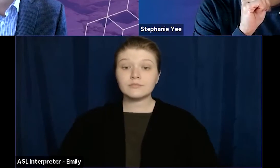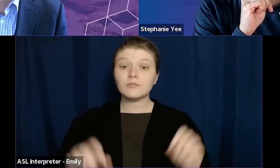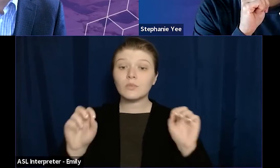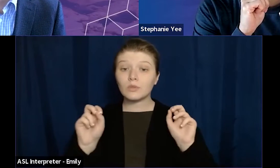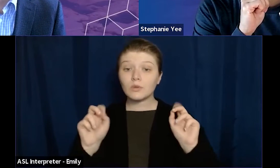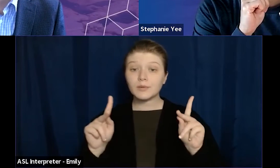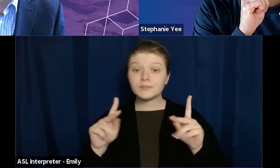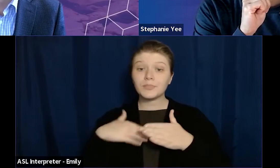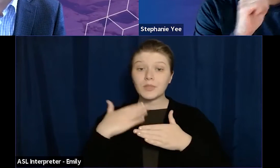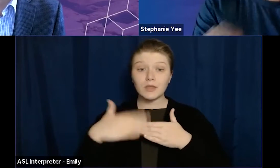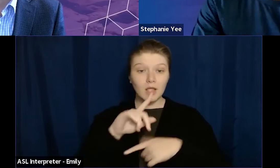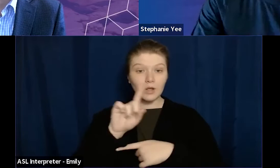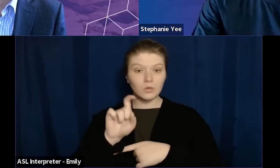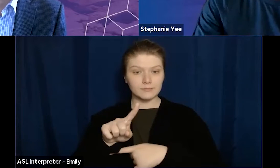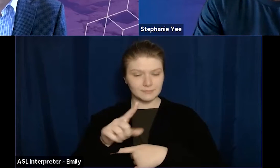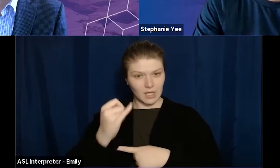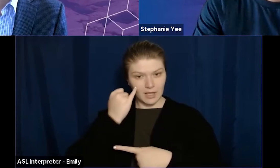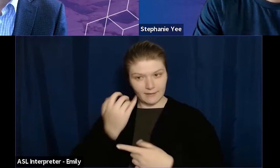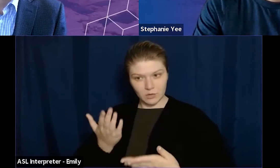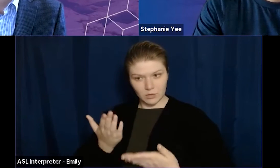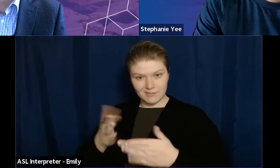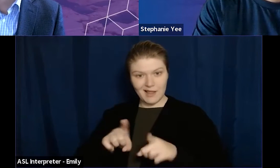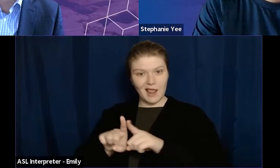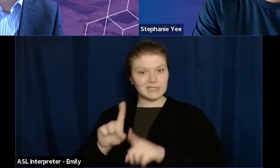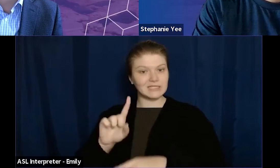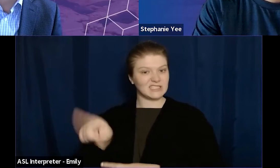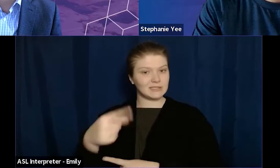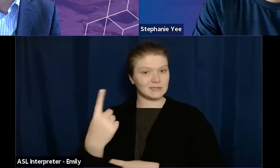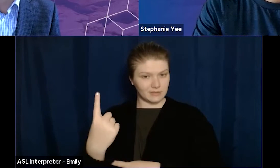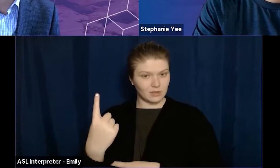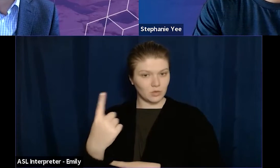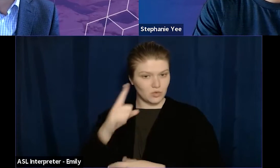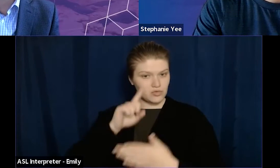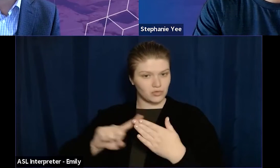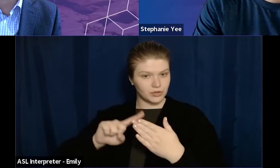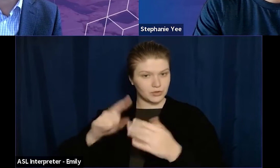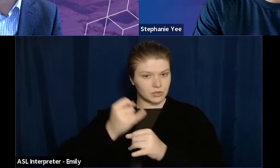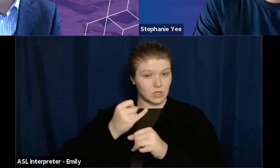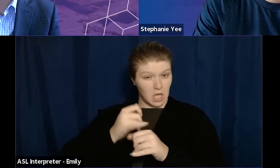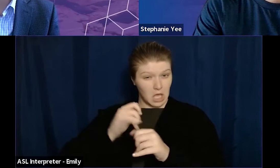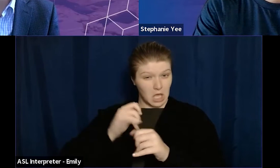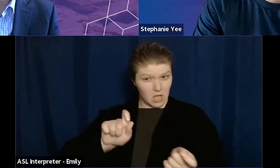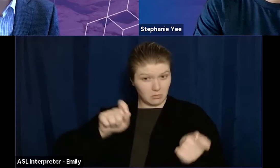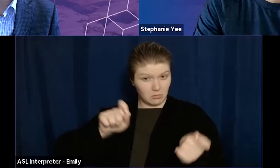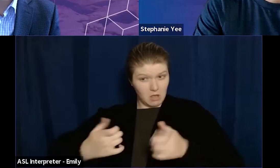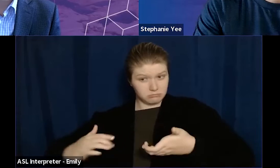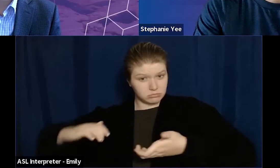as a single research institution, can you switch it to a collaborative type institution